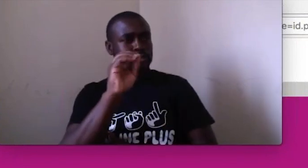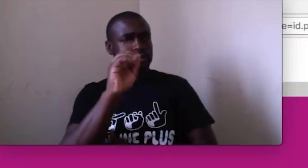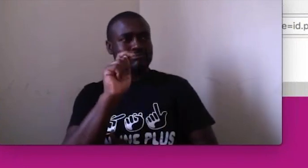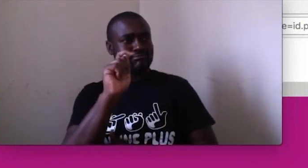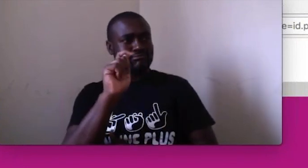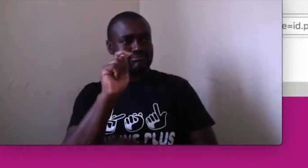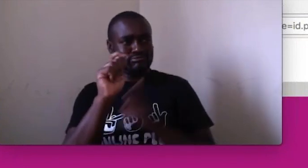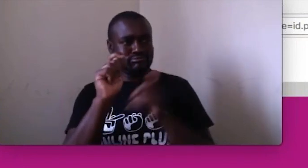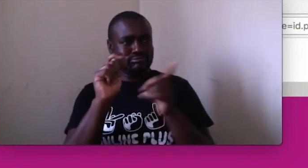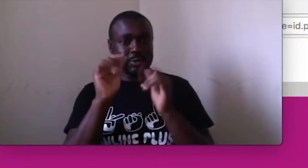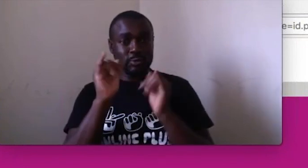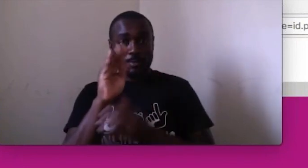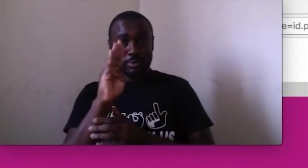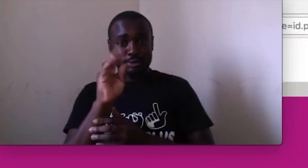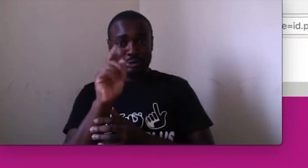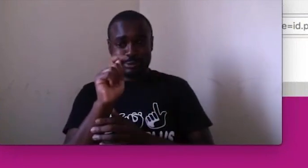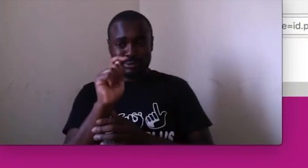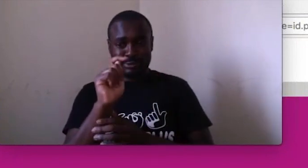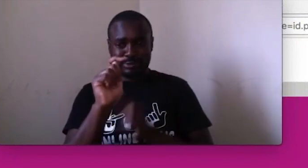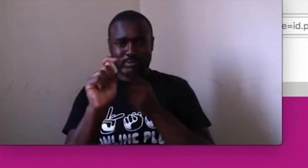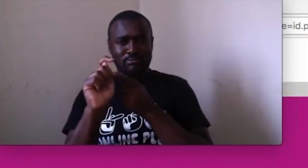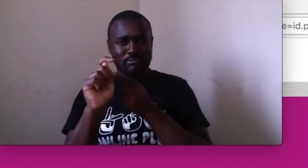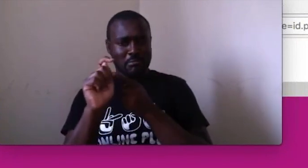then we have a new, for the bot